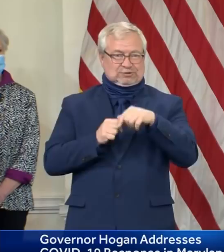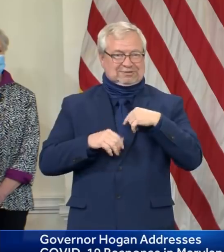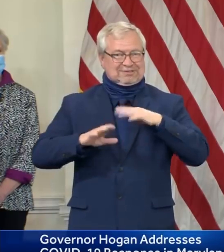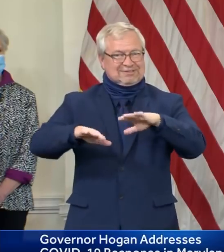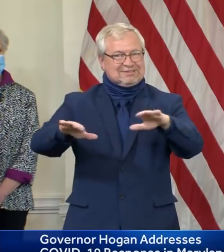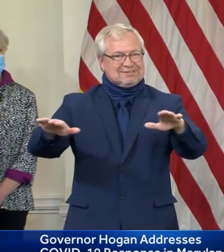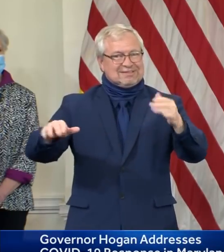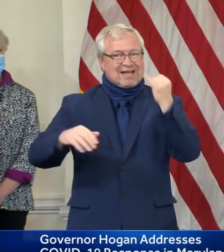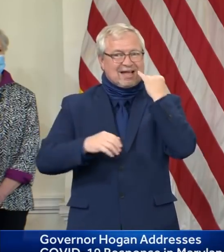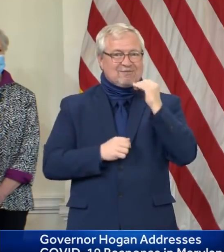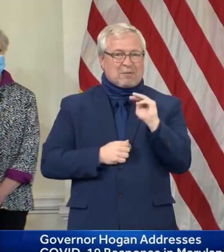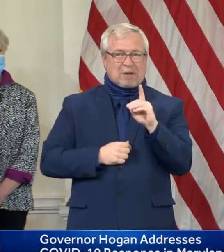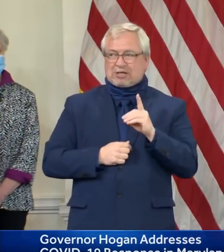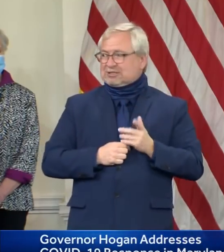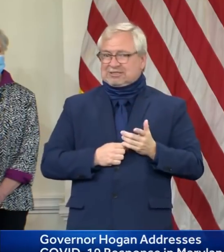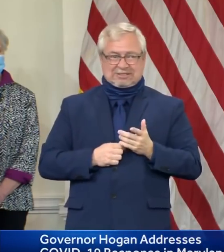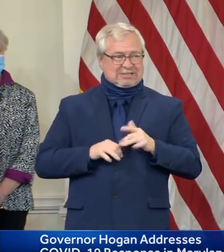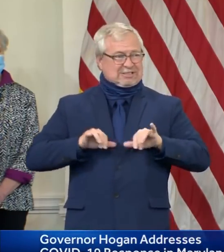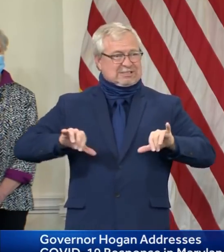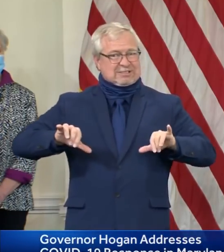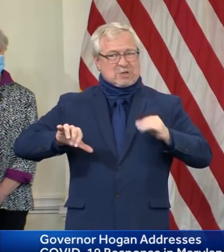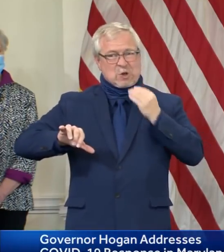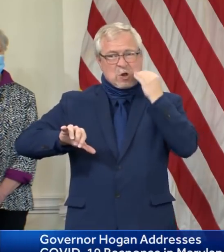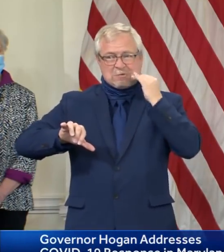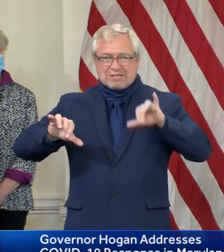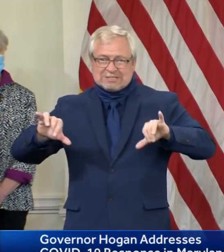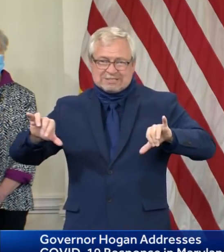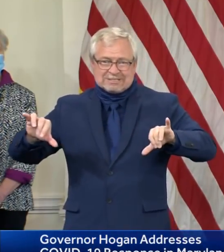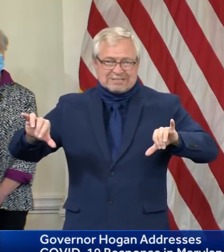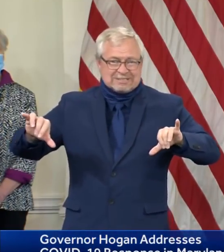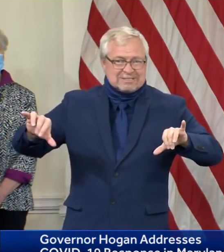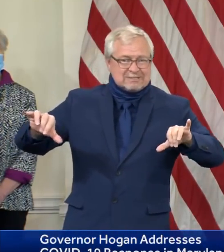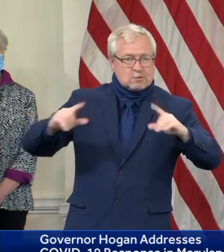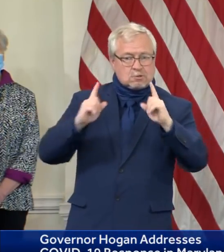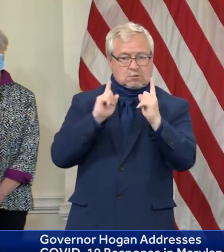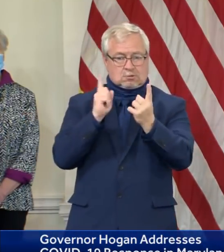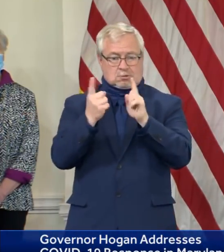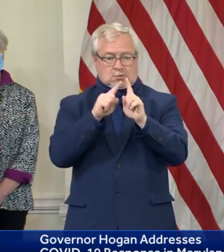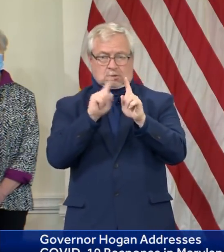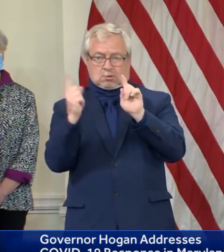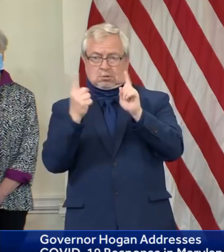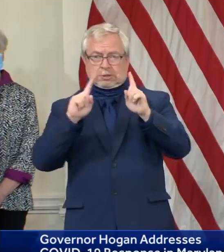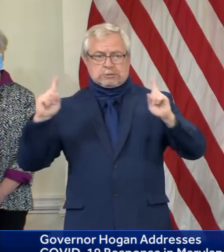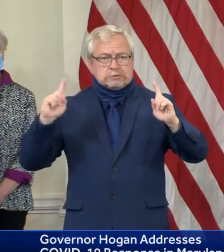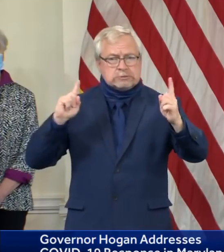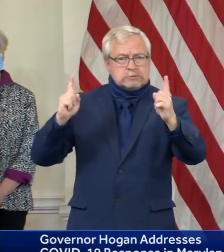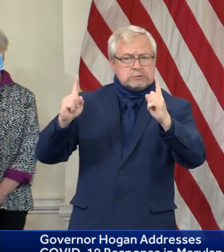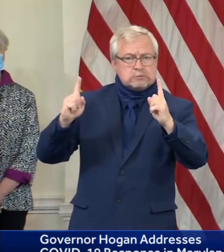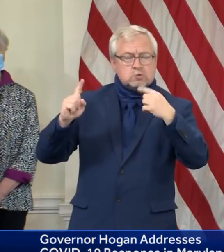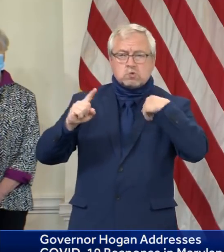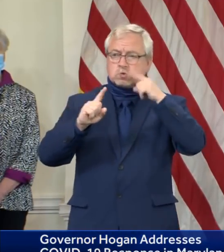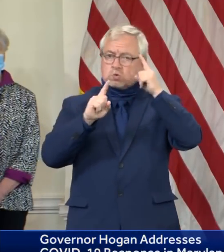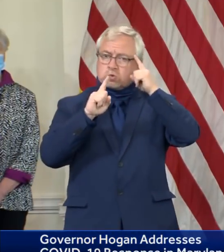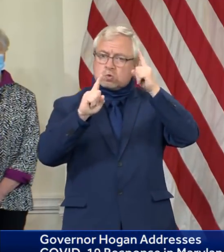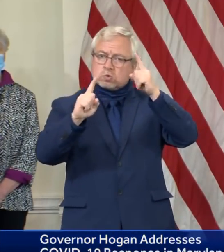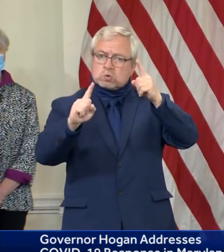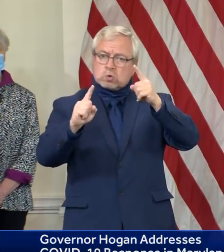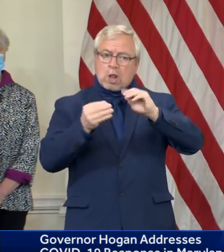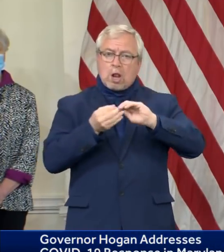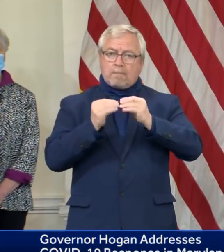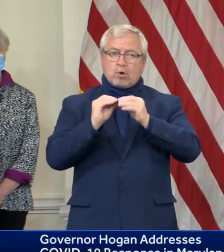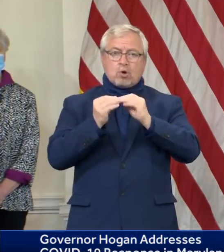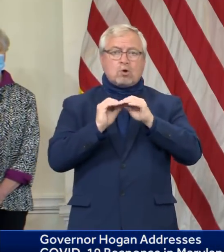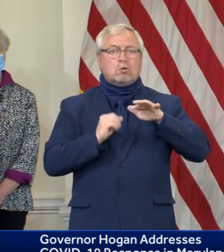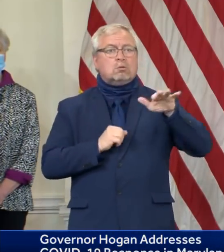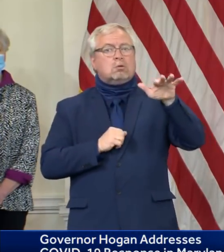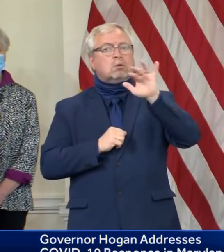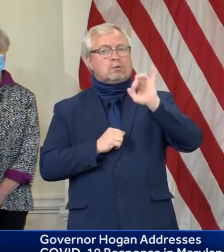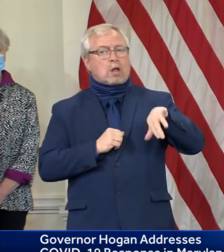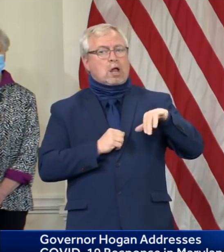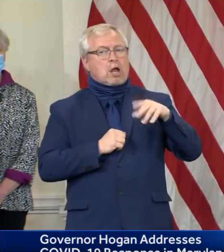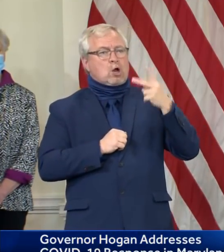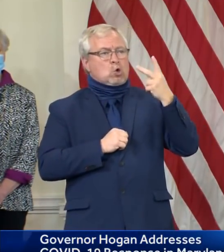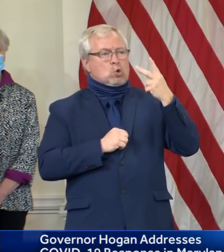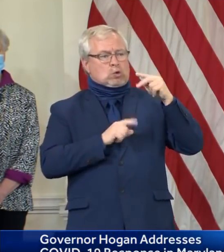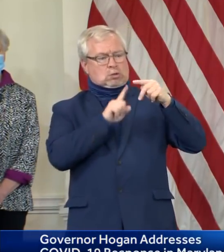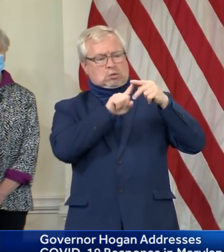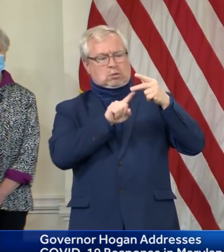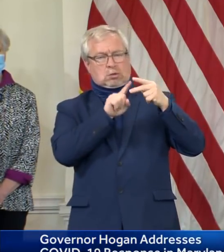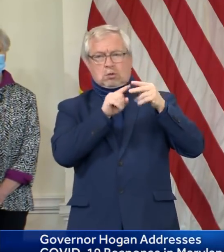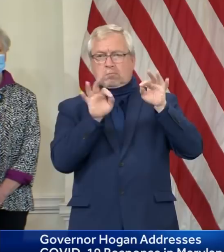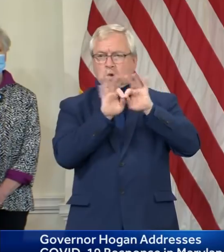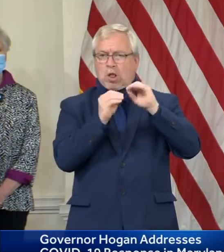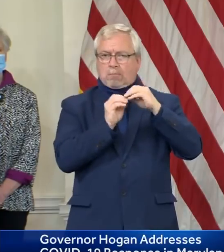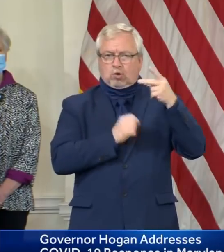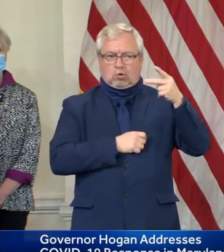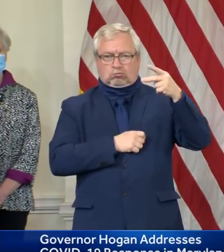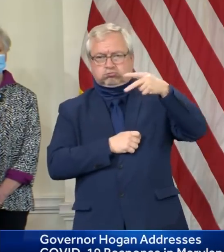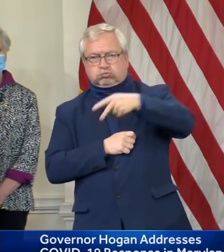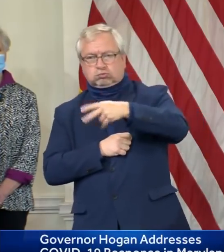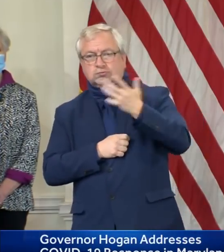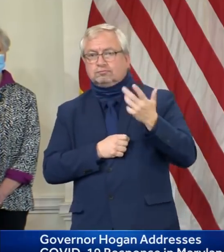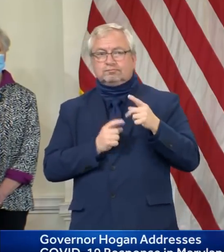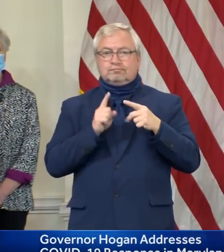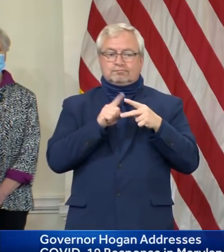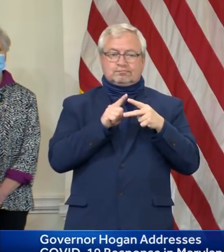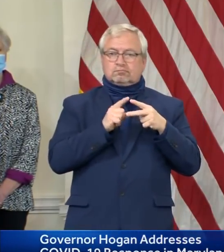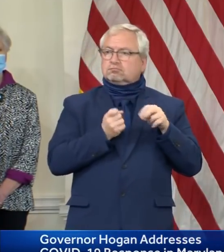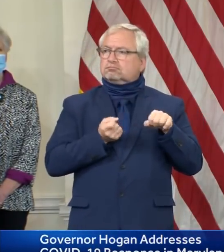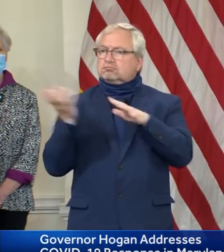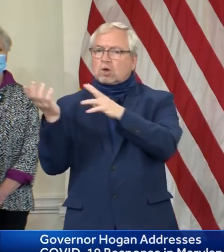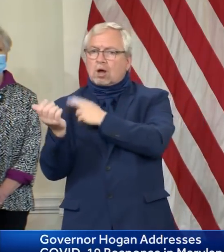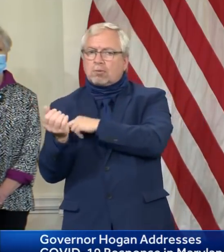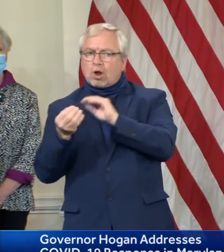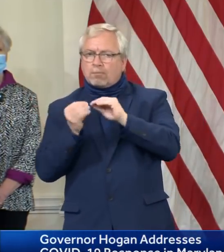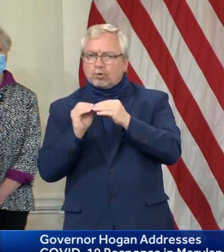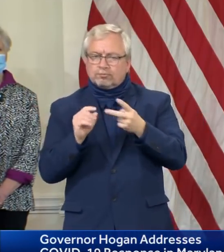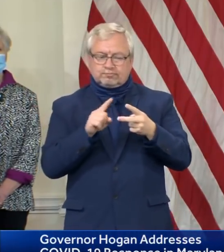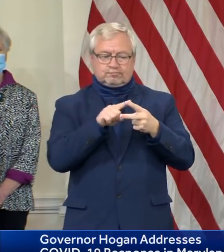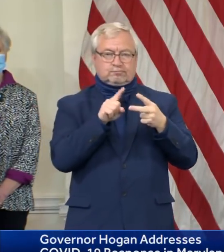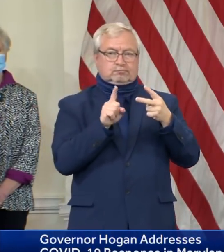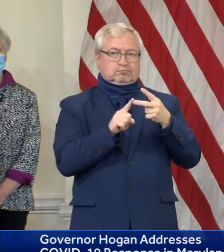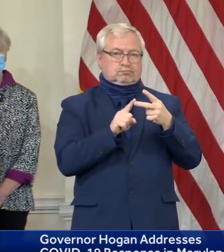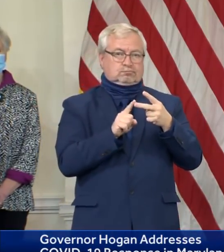WHEN I USED A ROADMAP TO RECOVERY, I SAID THAT IF MARYLANDERS CONTINUED STAYING HOME AND CONTINUED PRACTICING SOCIAL DISTANCING, I WAS HOPEFUL THAT THE KEY NUMBERS WE WERE